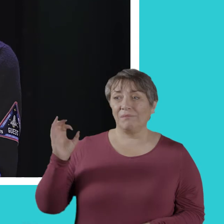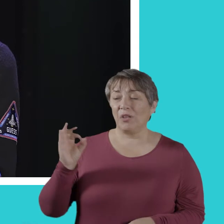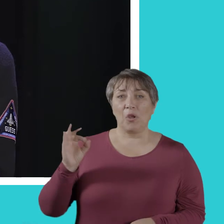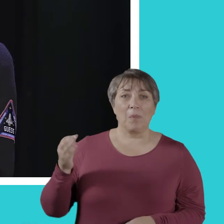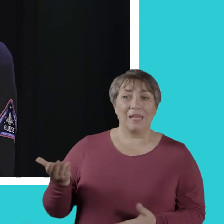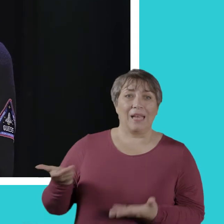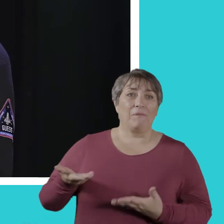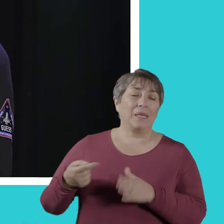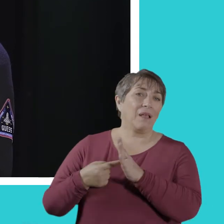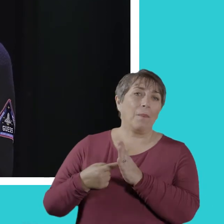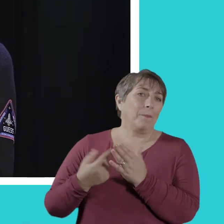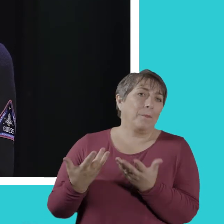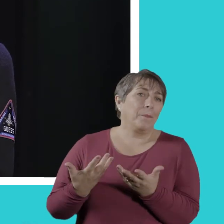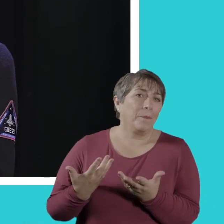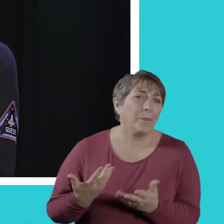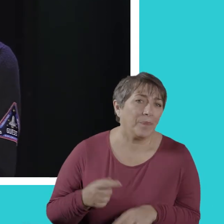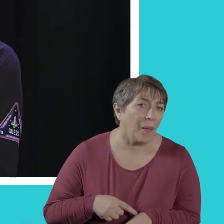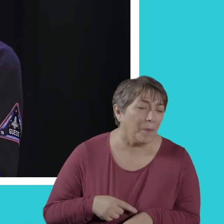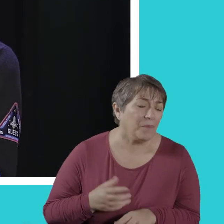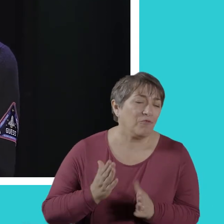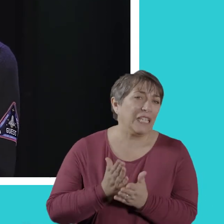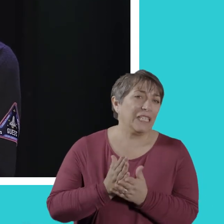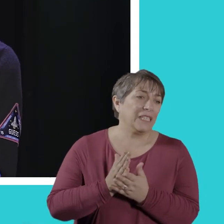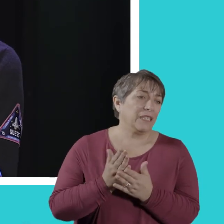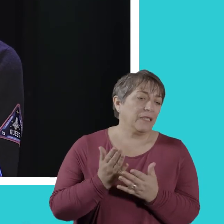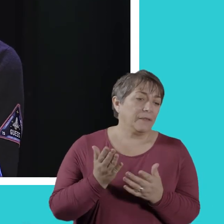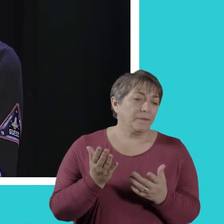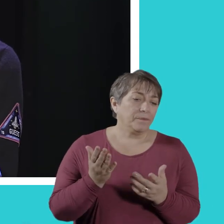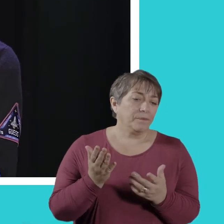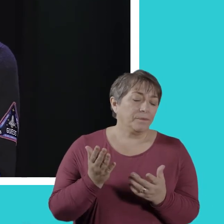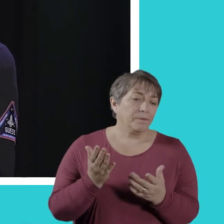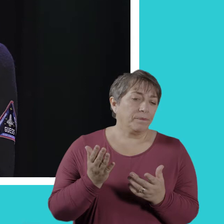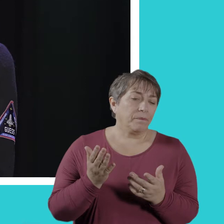confidence within young people too because I think not as a whole but quite a few of us I'm not going